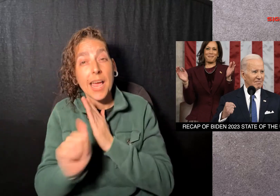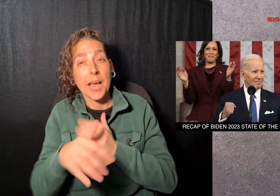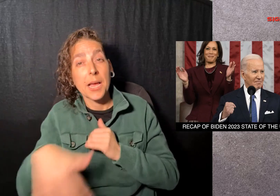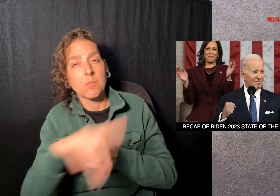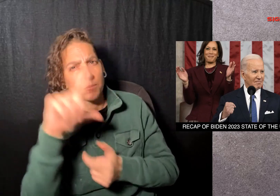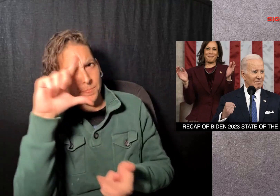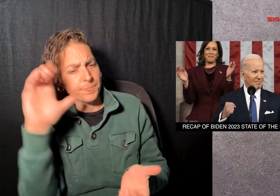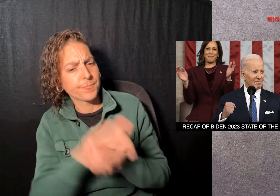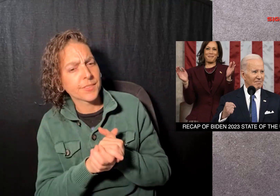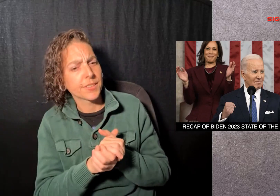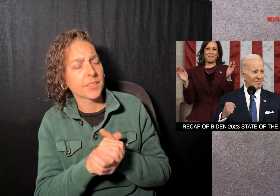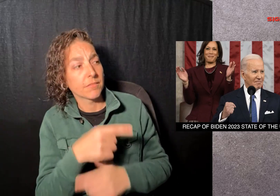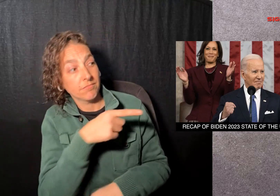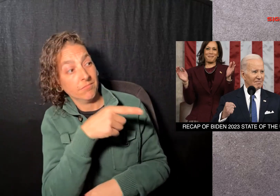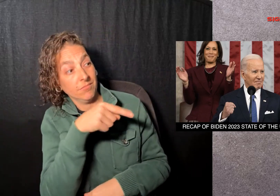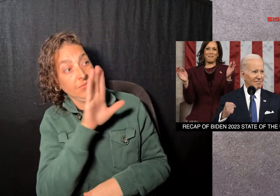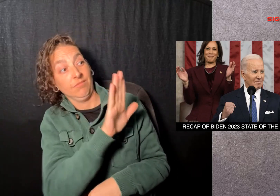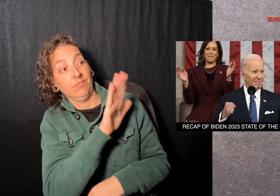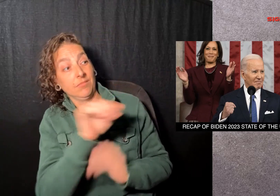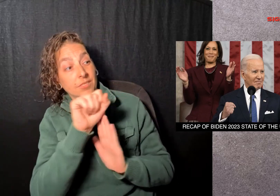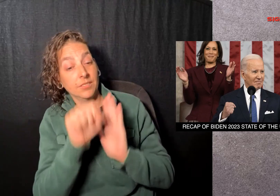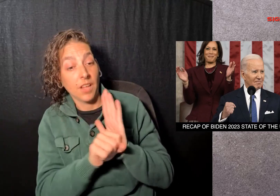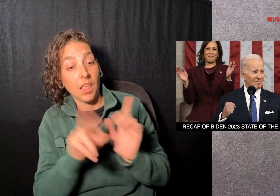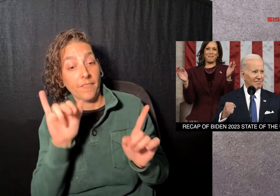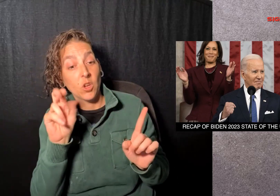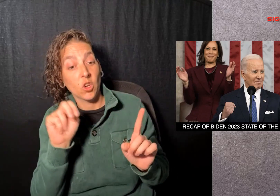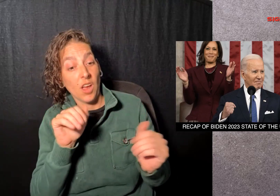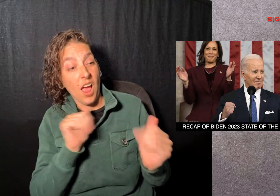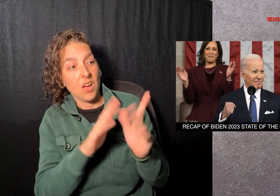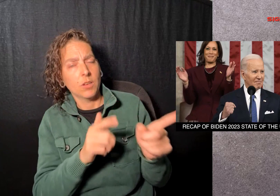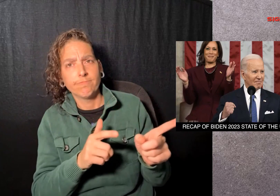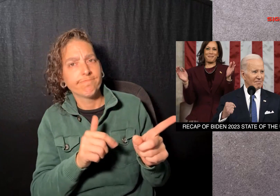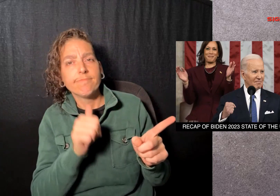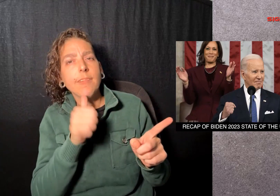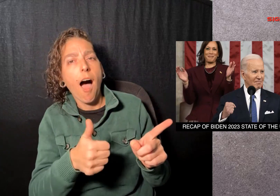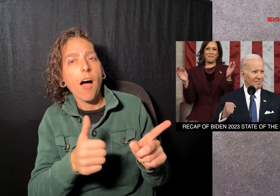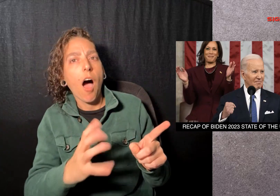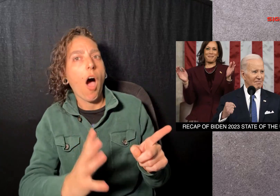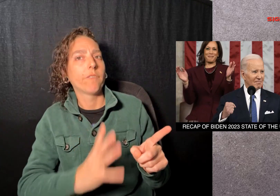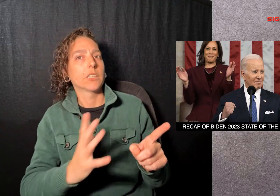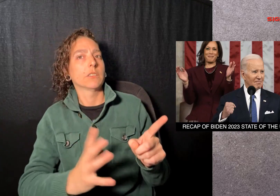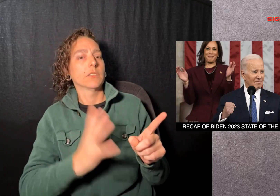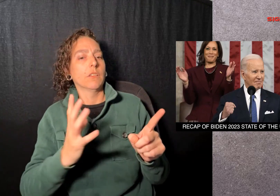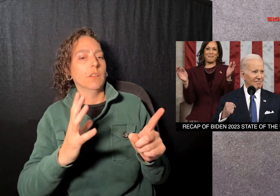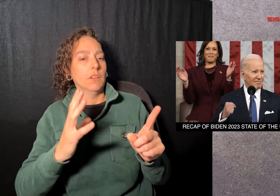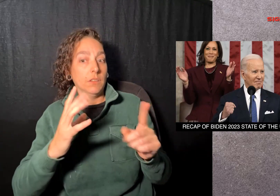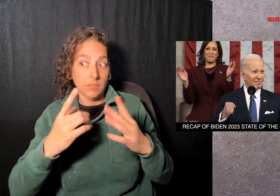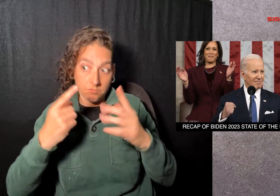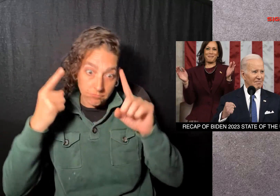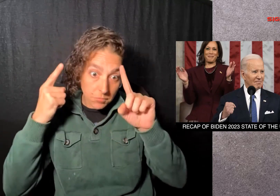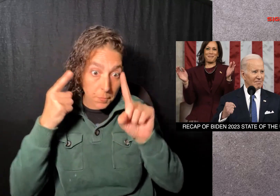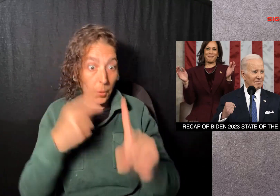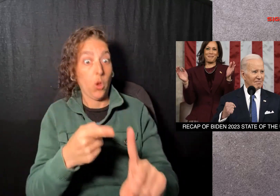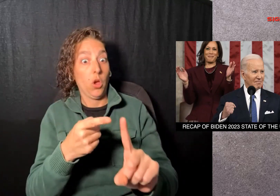many experts believe the state of the union address is an unofficial starting point to